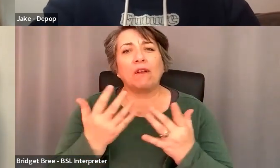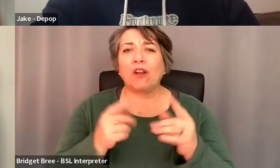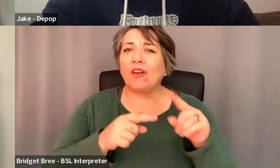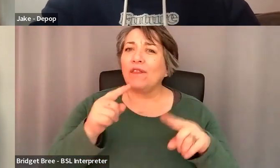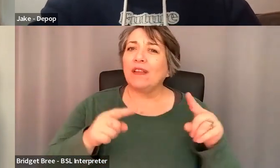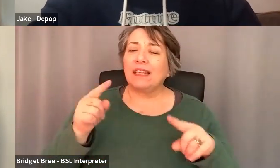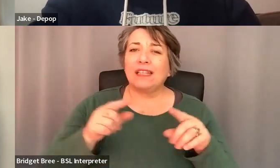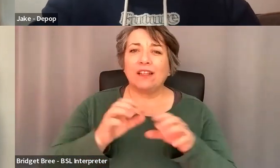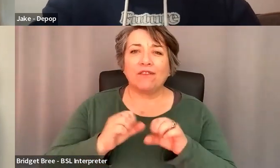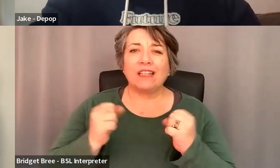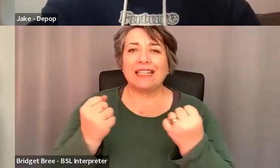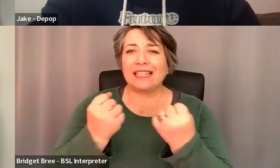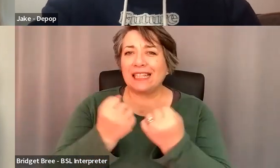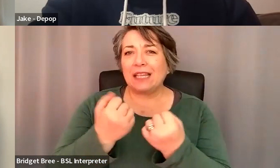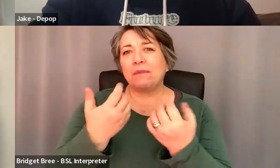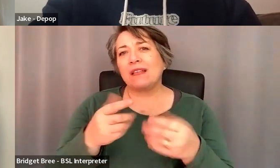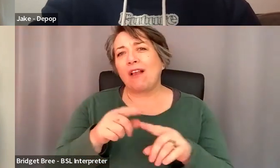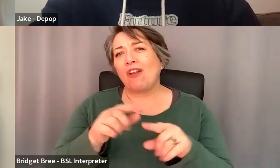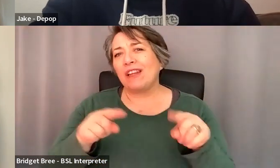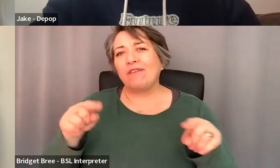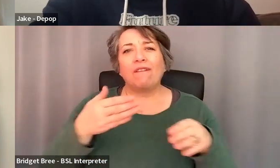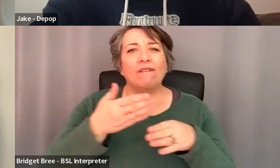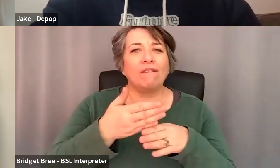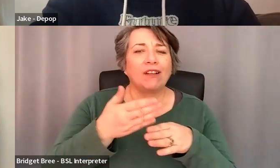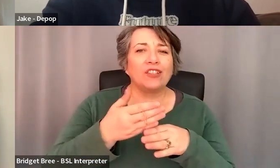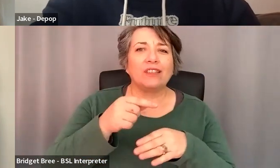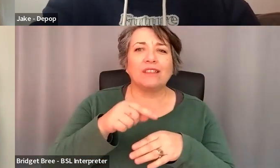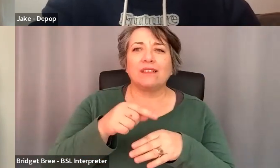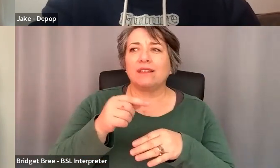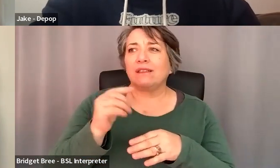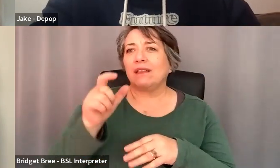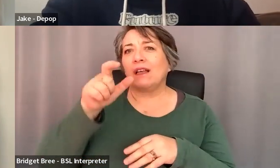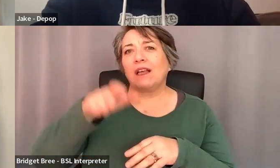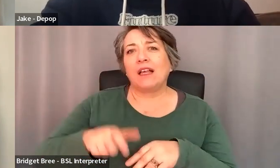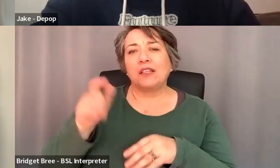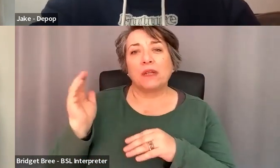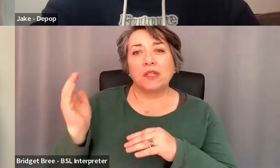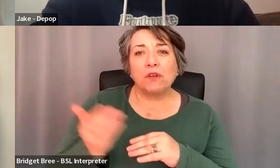at deep up, you know, all the way from customer experience, commercial to the people and legal